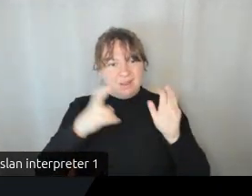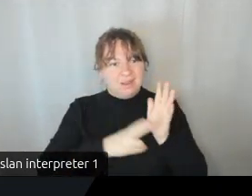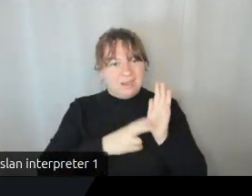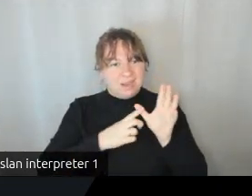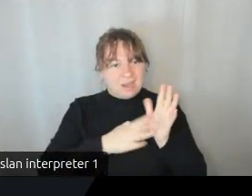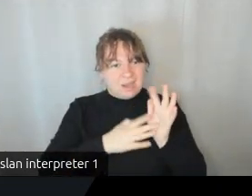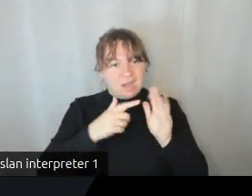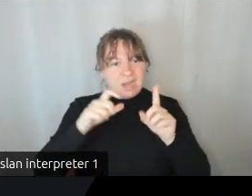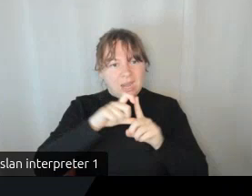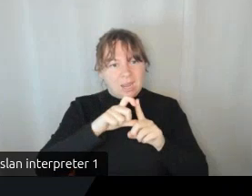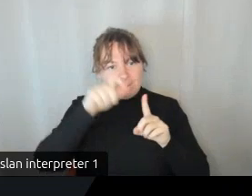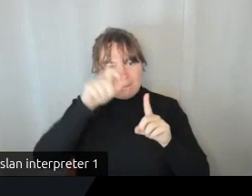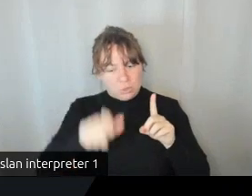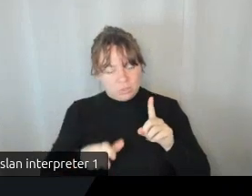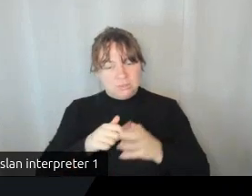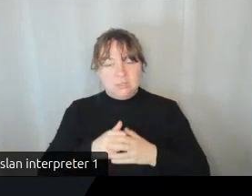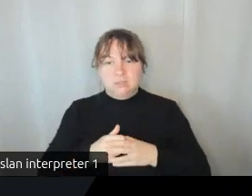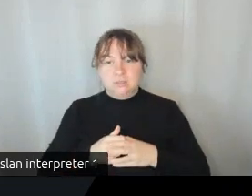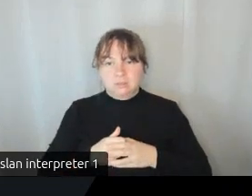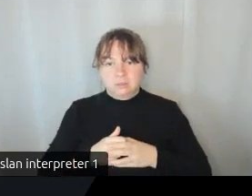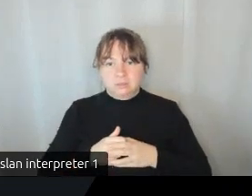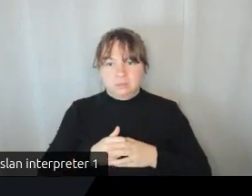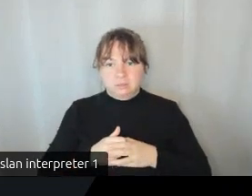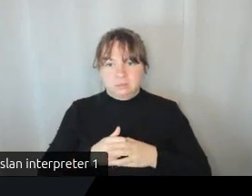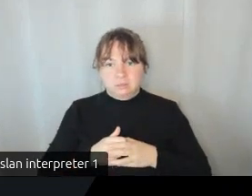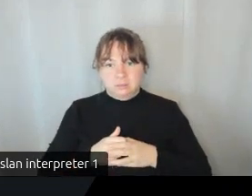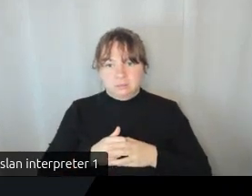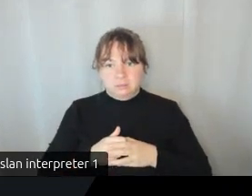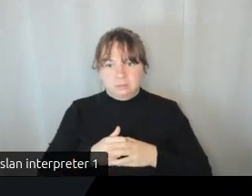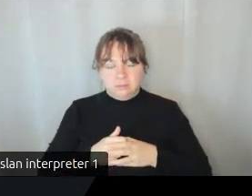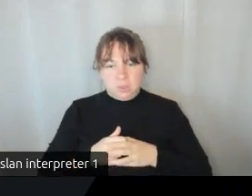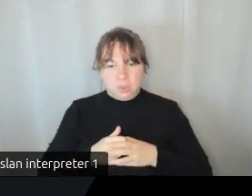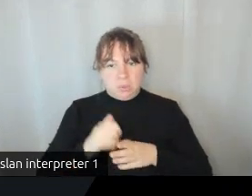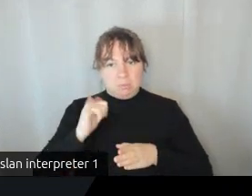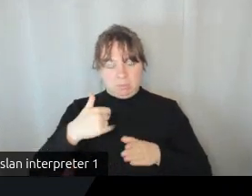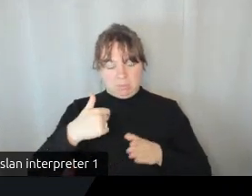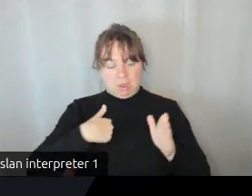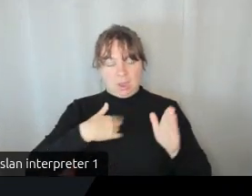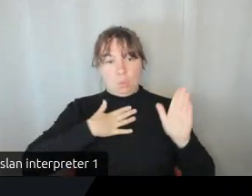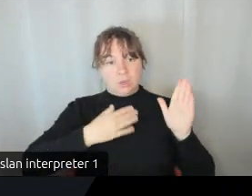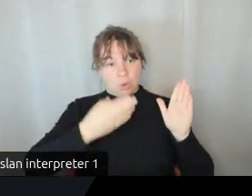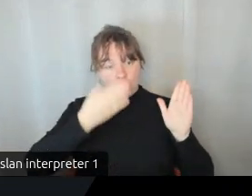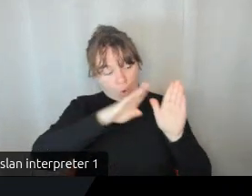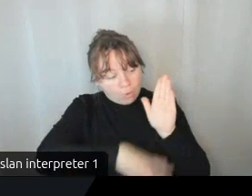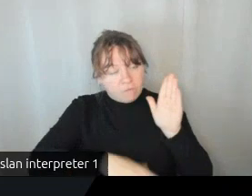to change is like I said on the screen to change to remove their name all completely because they